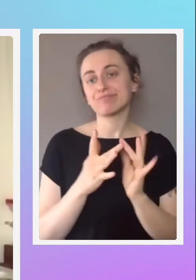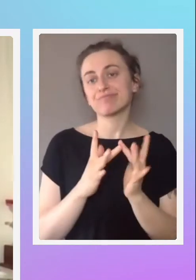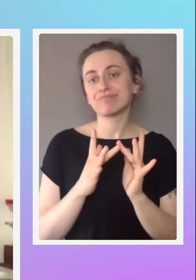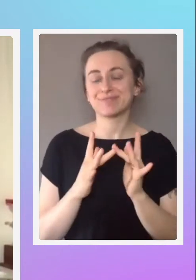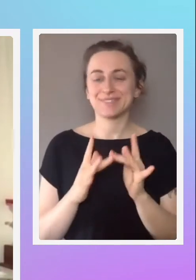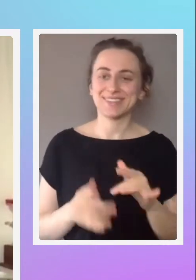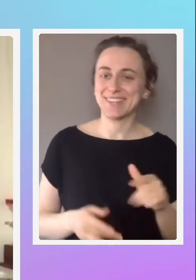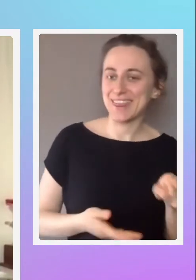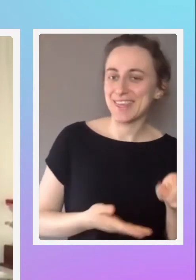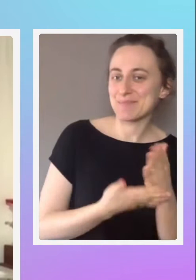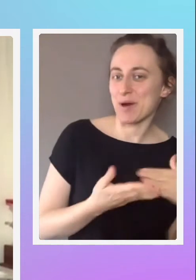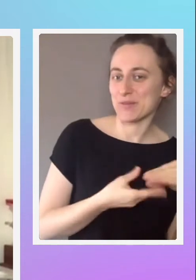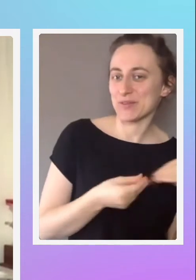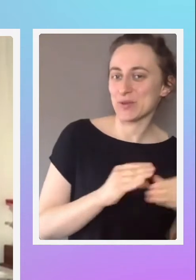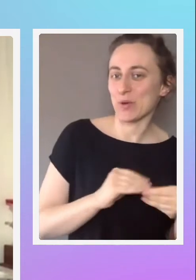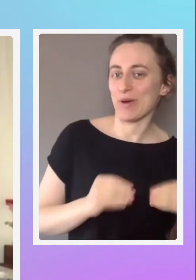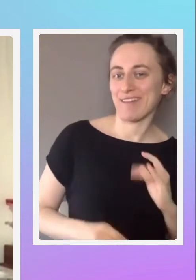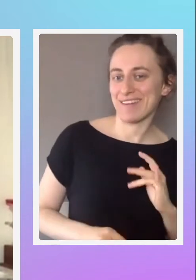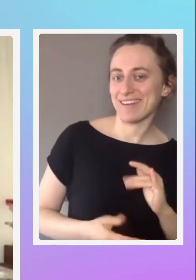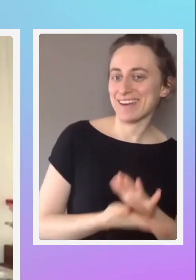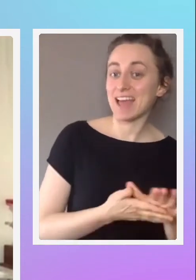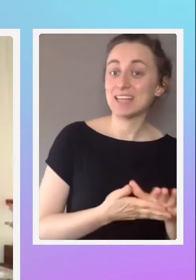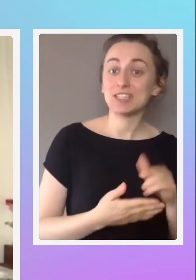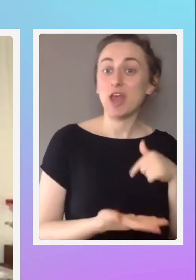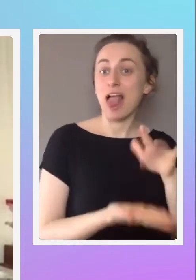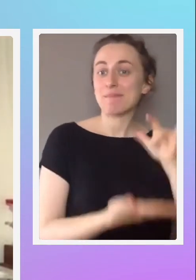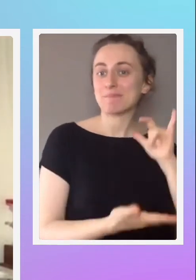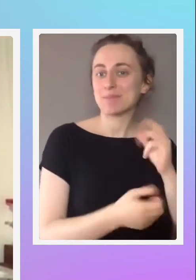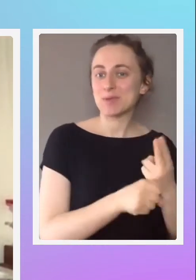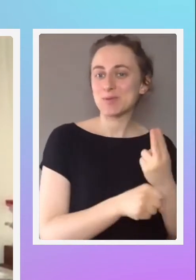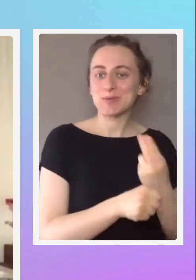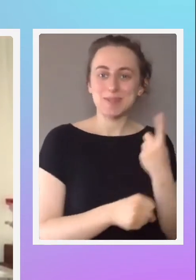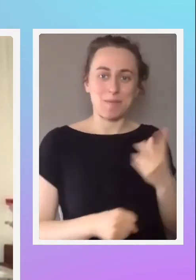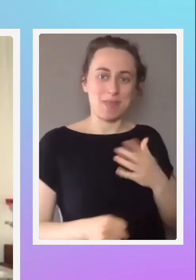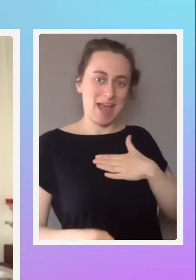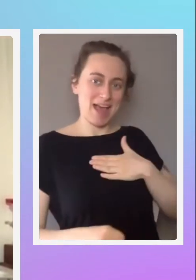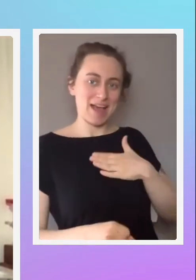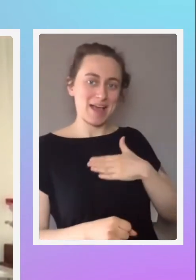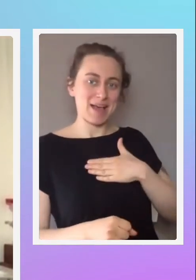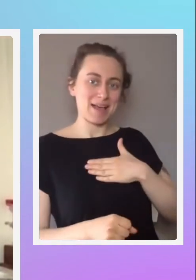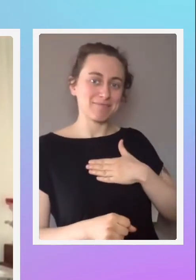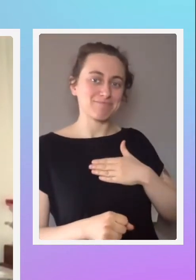because she made use of something I helped to build and discovered cochlear implants